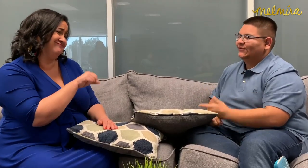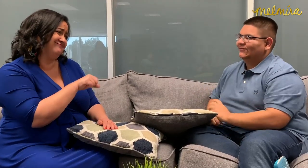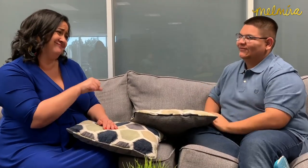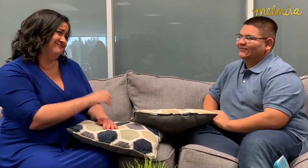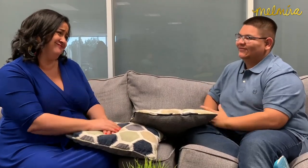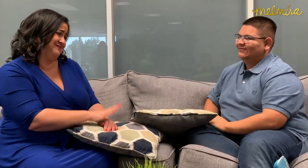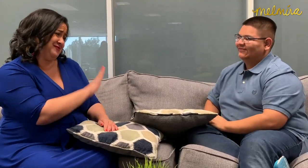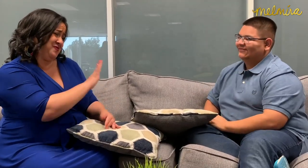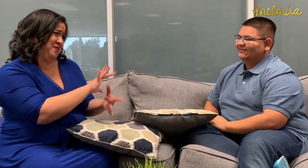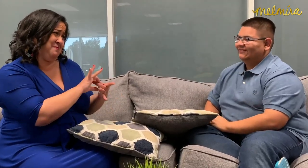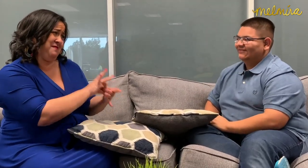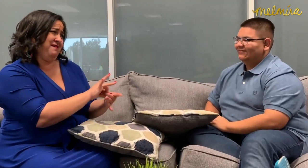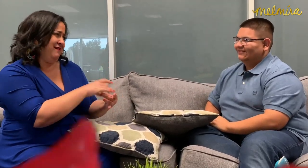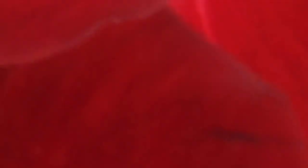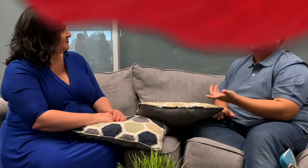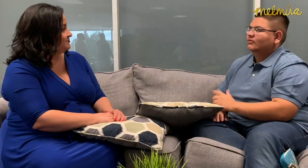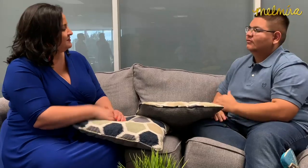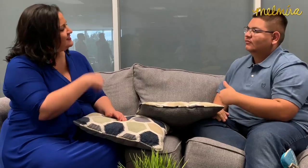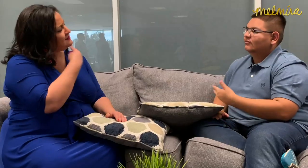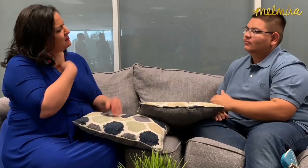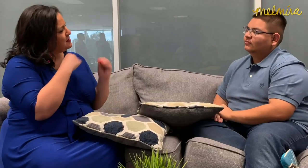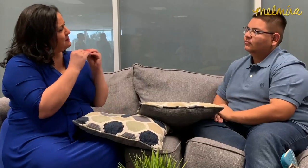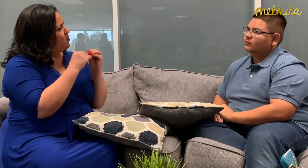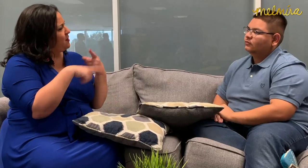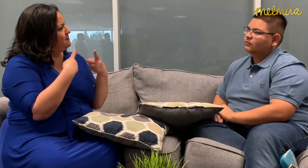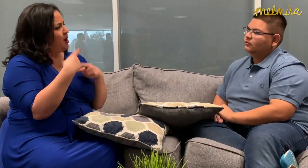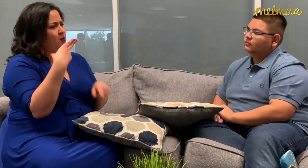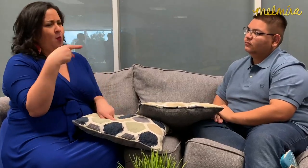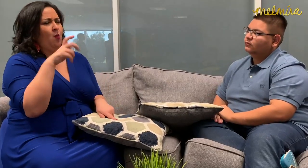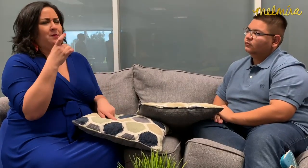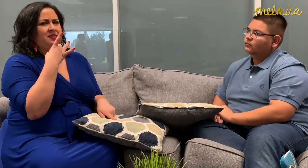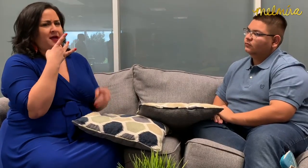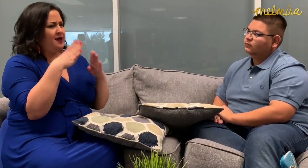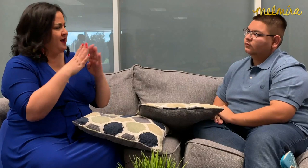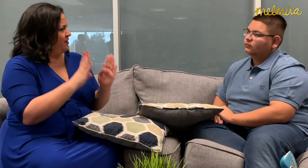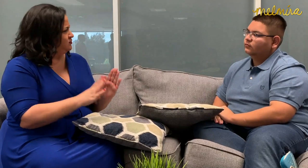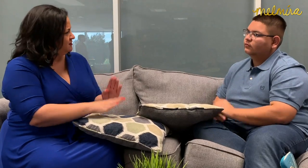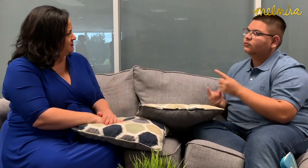Yes, your bond... Tell me more about Hope Lighthouse.